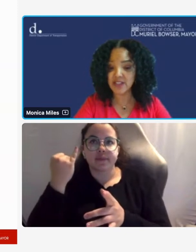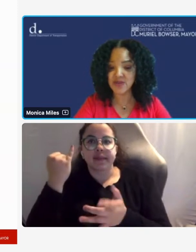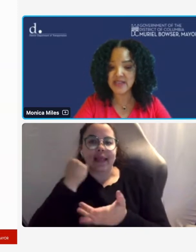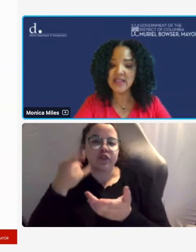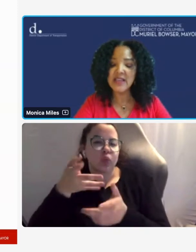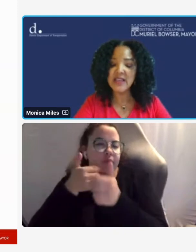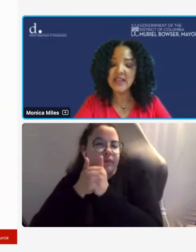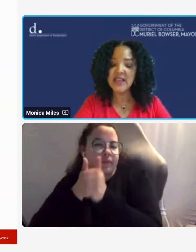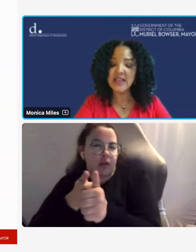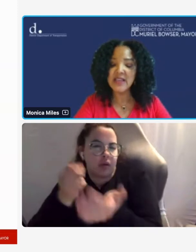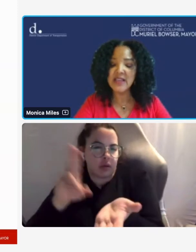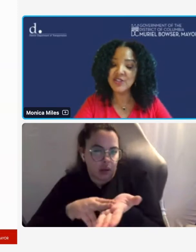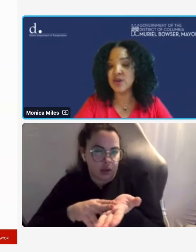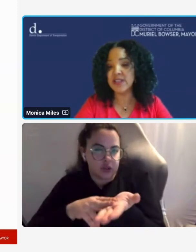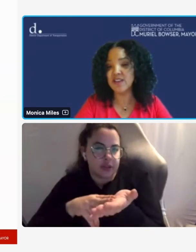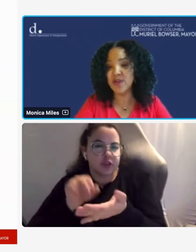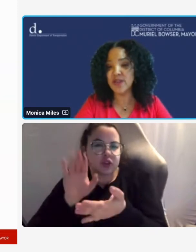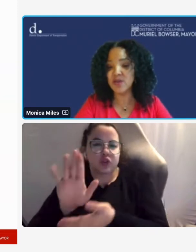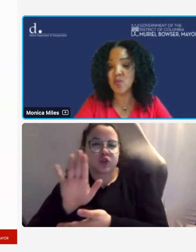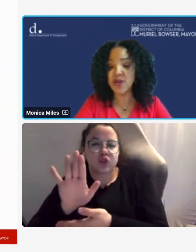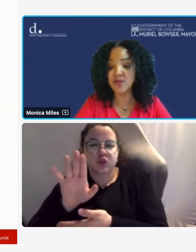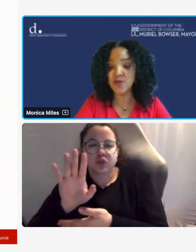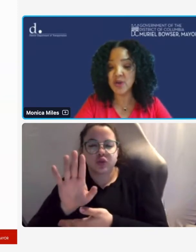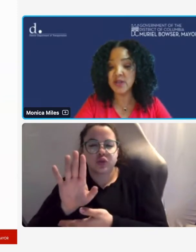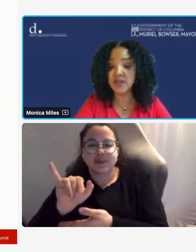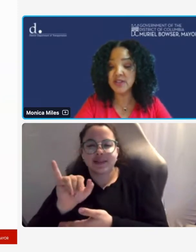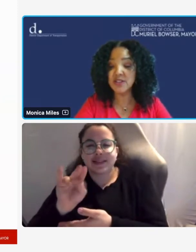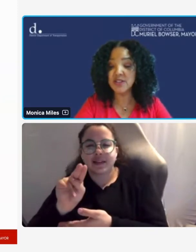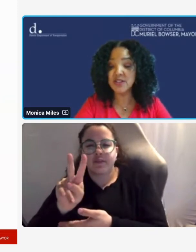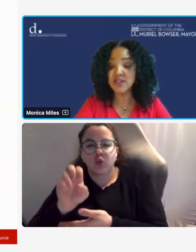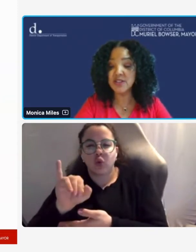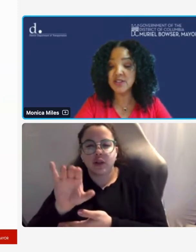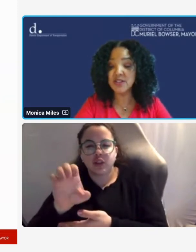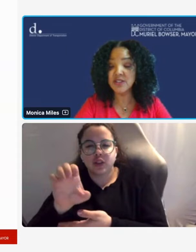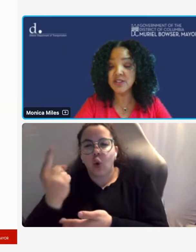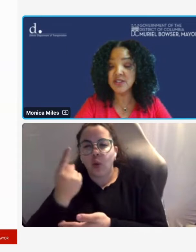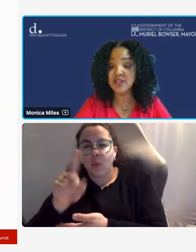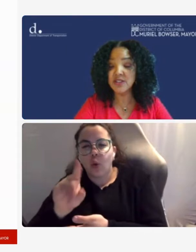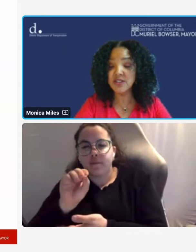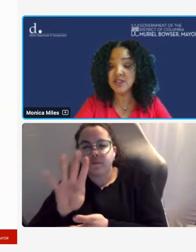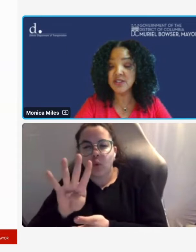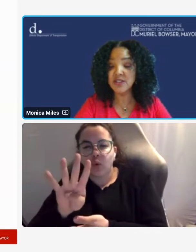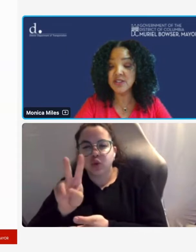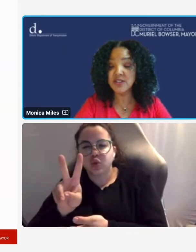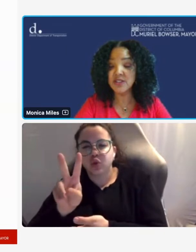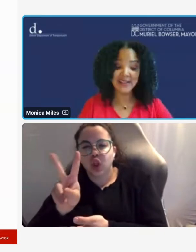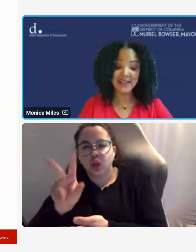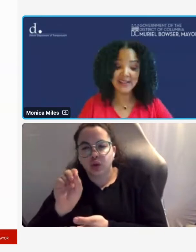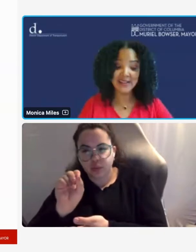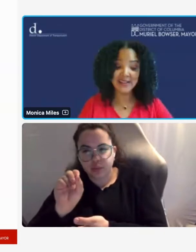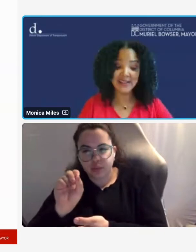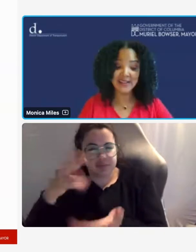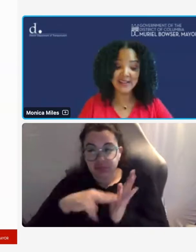contract your invoice should only have been 104 to 30. so what does that mean what that means